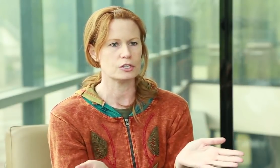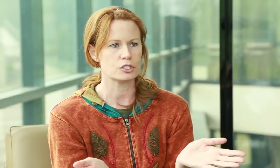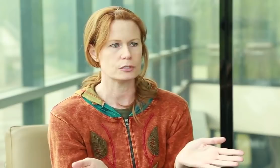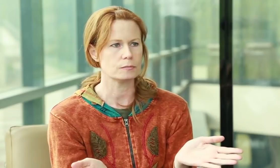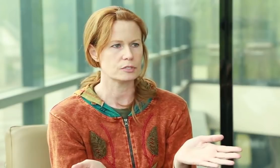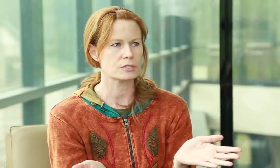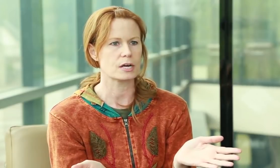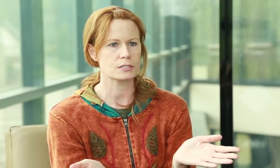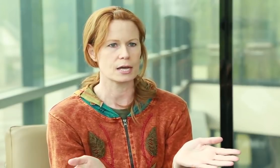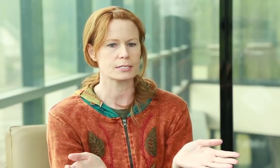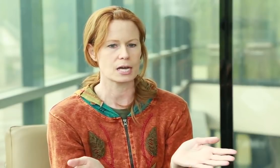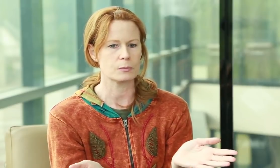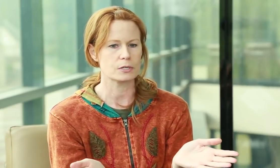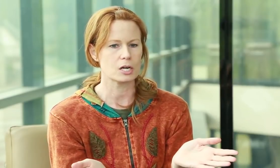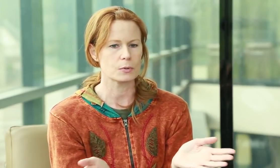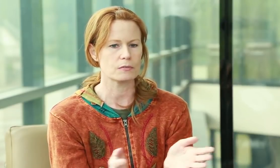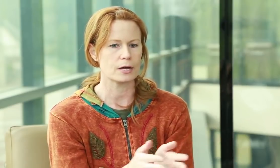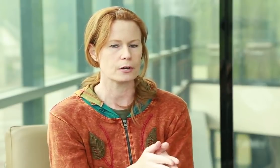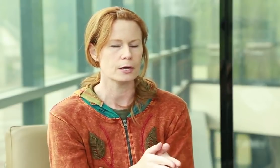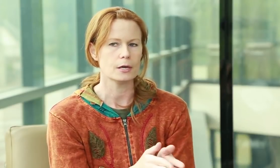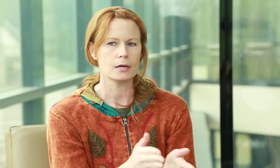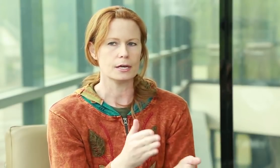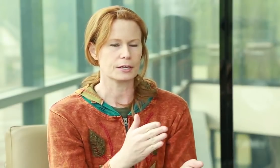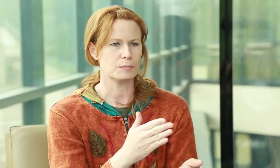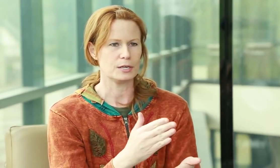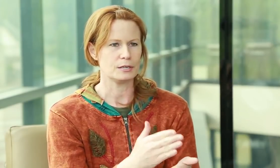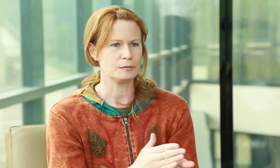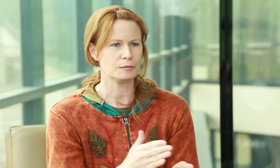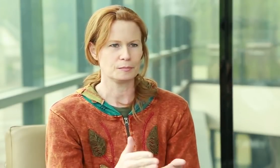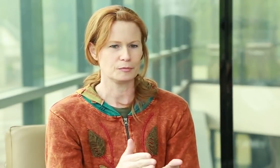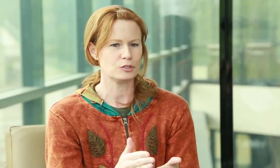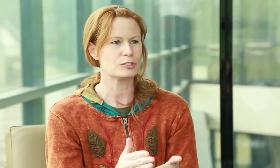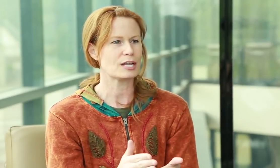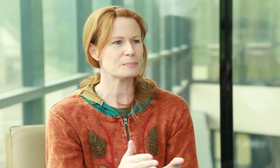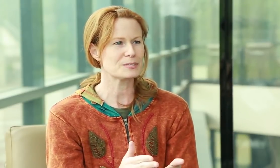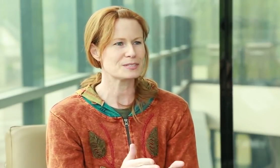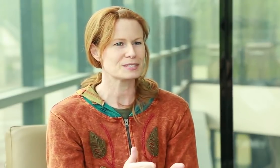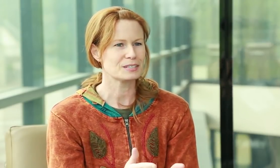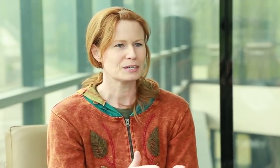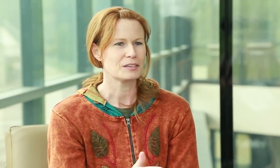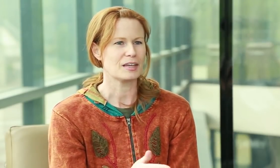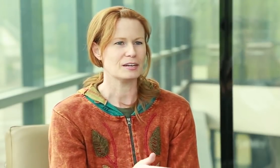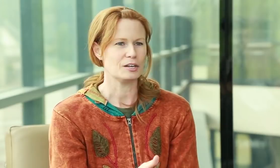that you should discuss ahead of time with the care provider - it can be two steps that,